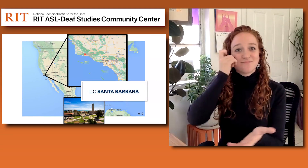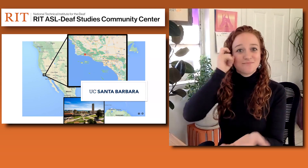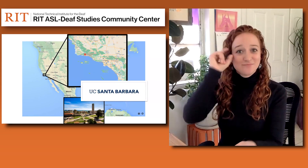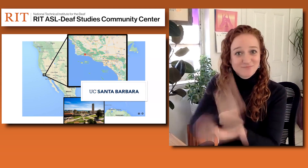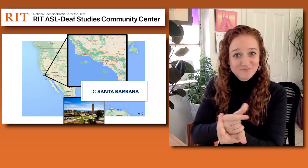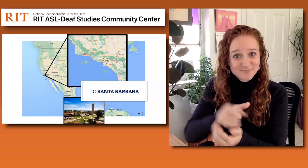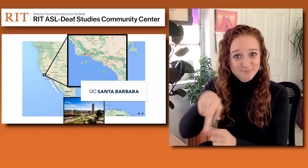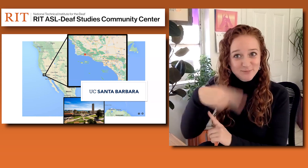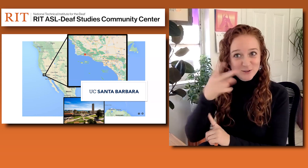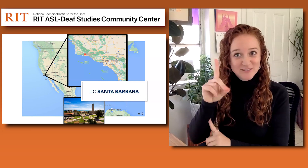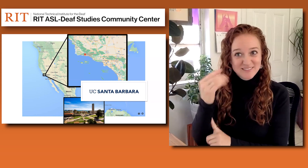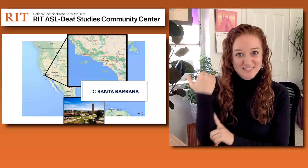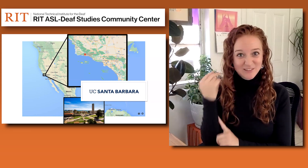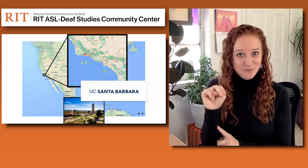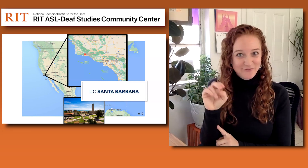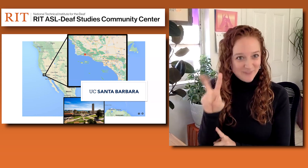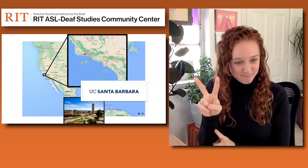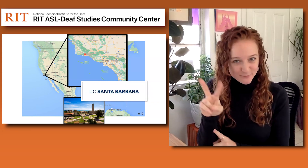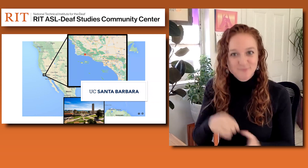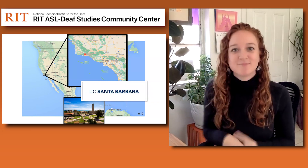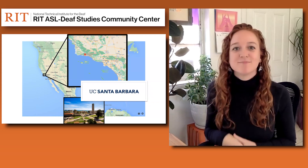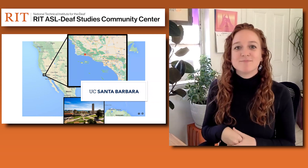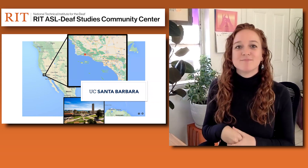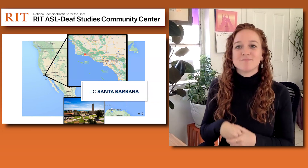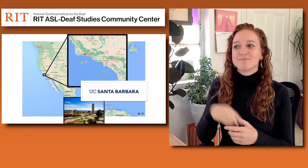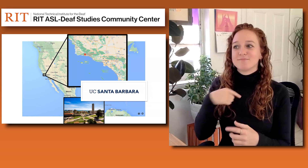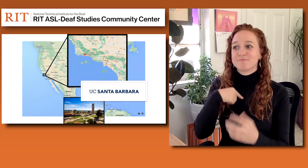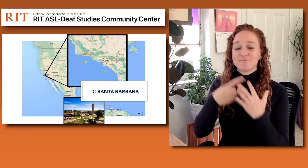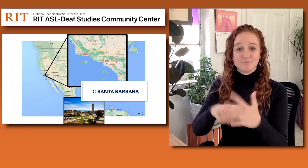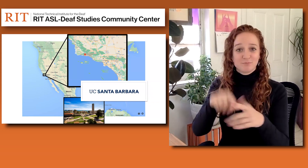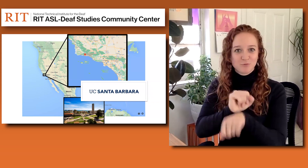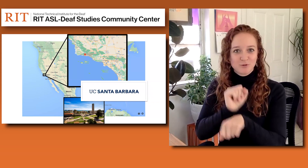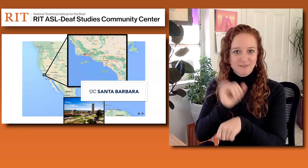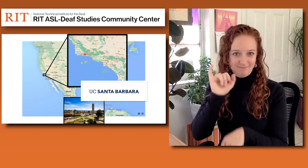So, I graduated with my PhD last November.